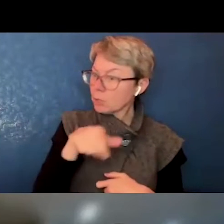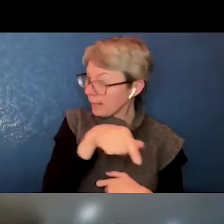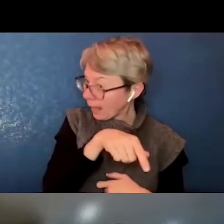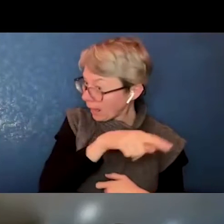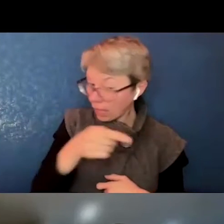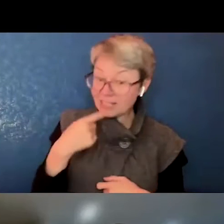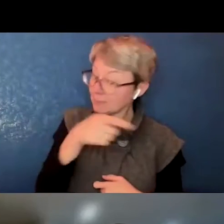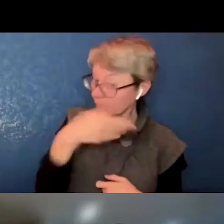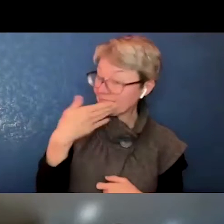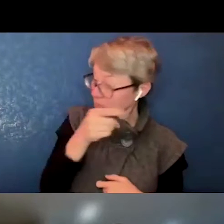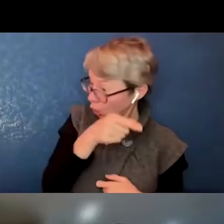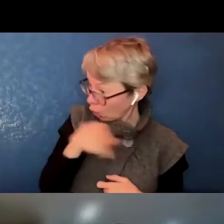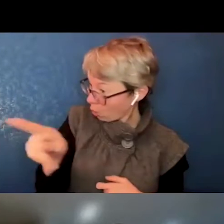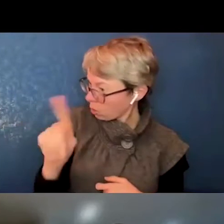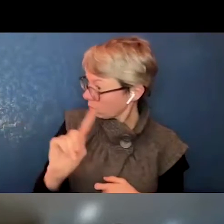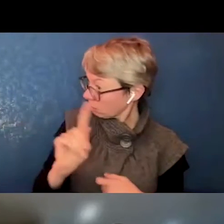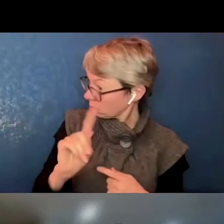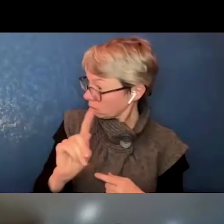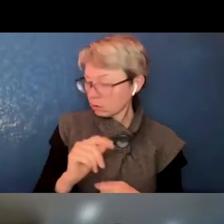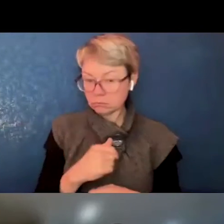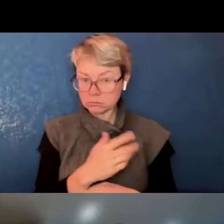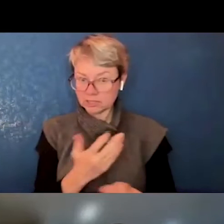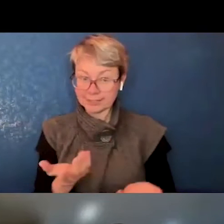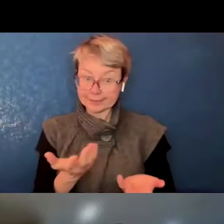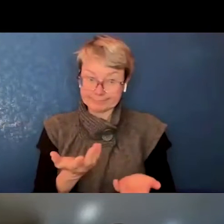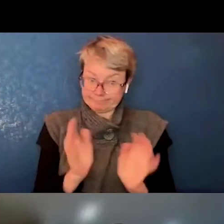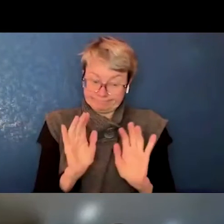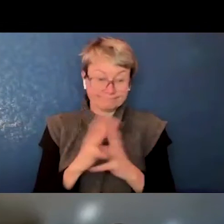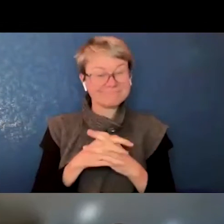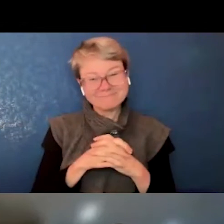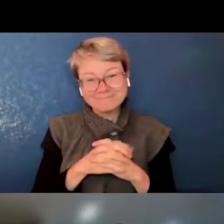talked about because that's confidential we don't share that information without your permission so